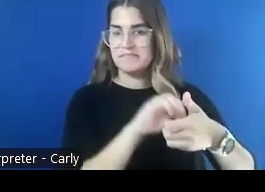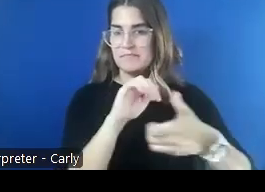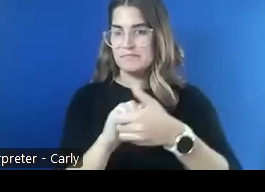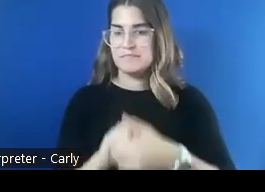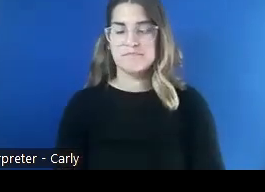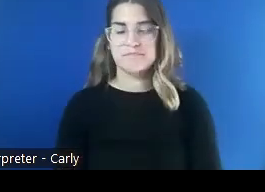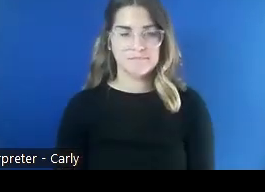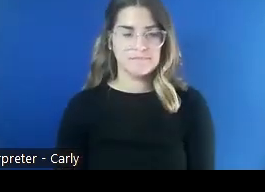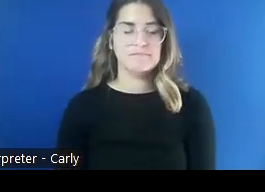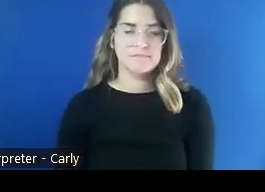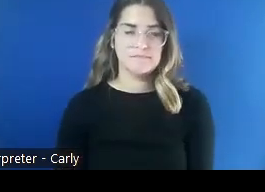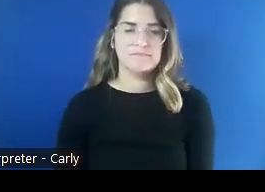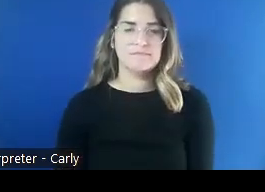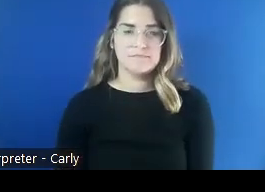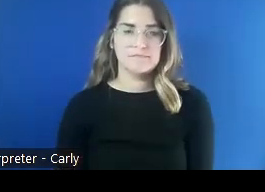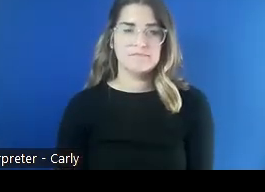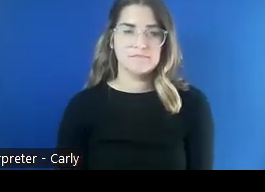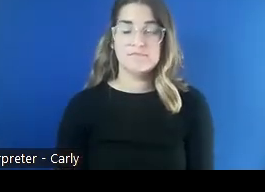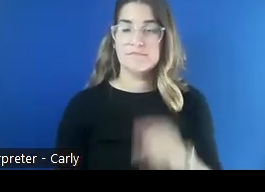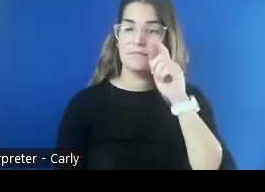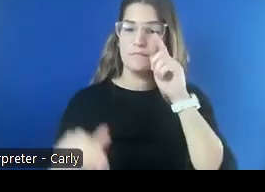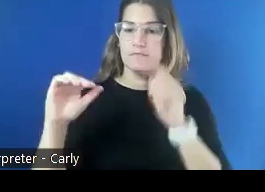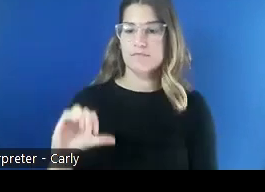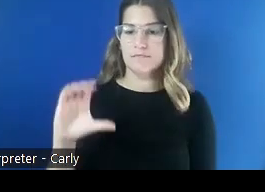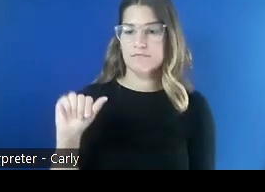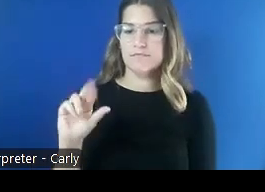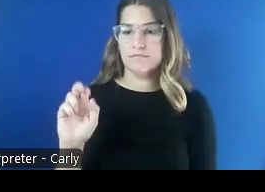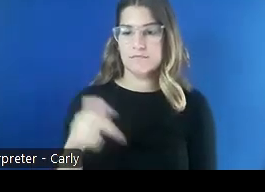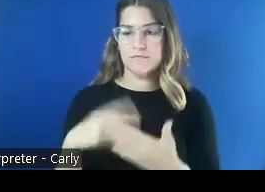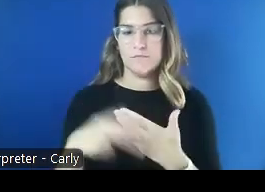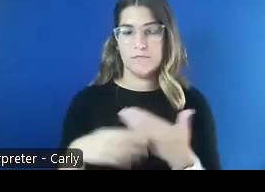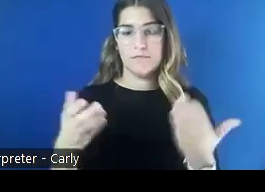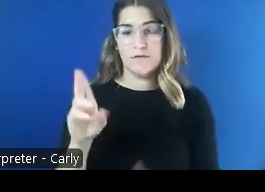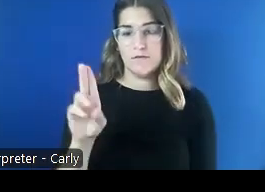addition to our Child Care Program here at ufr we're also working on building the consultant